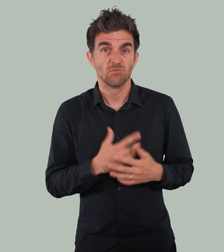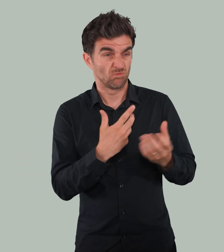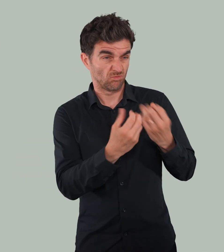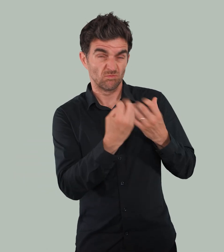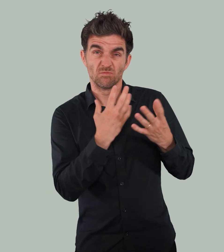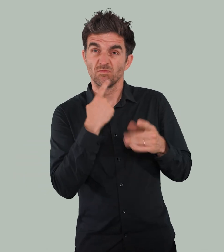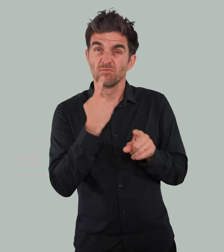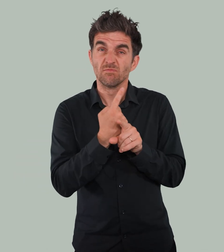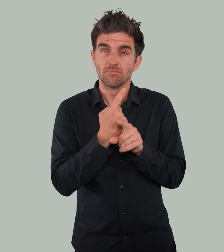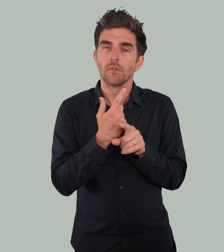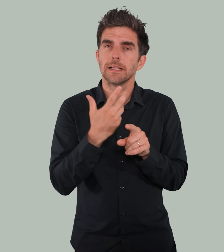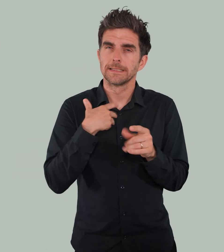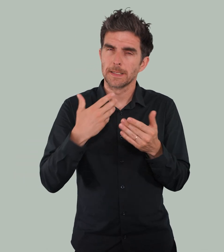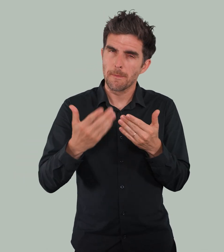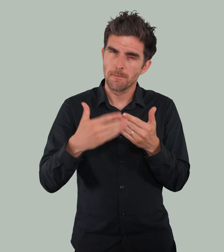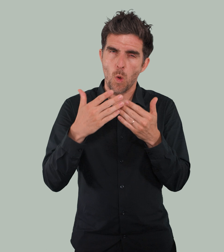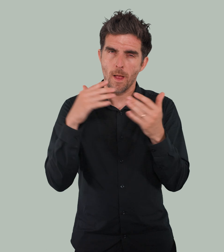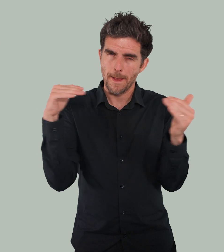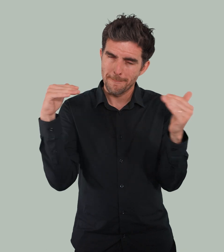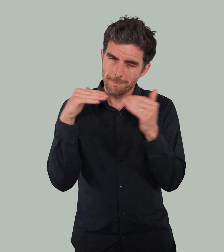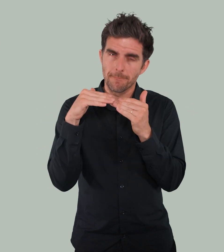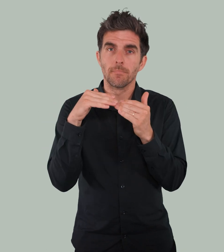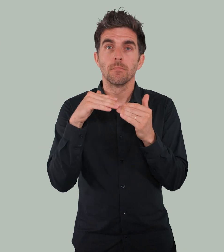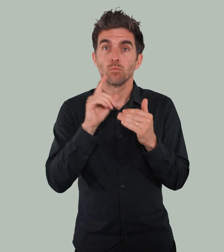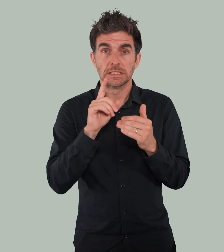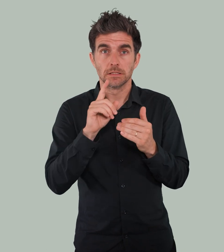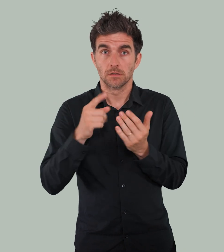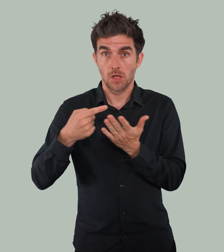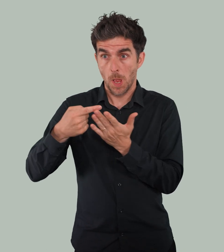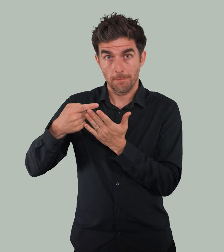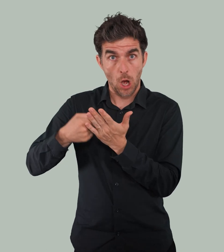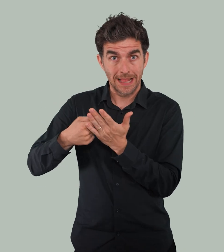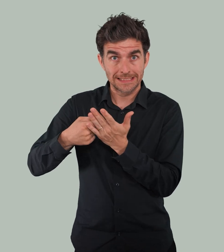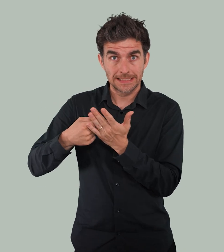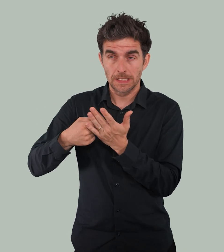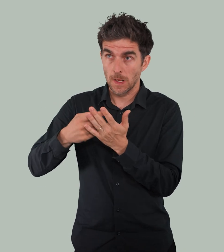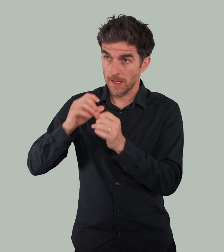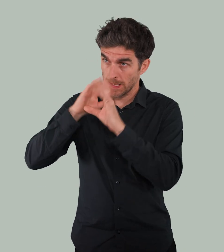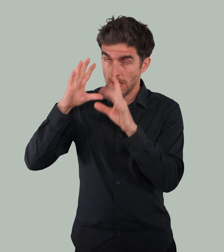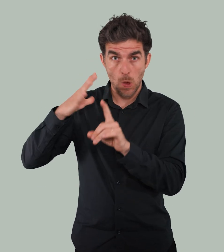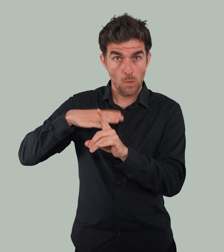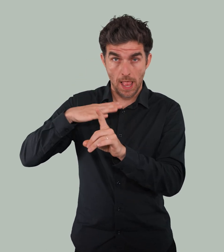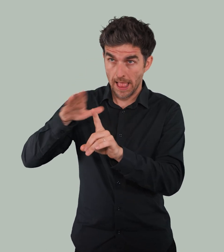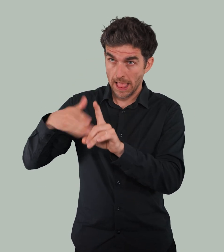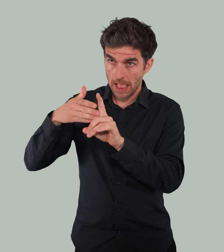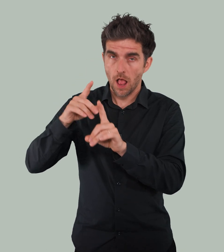Respondents suggest that greater alignment is needed between policy intent,